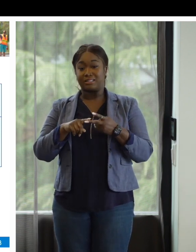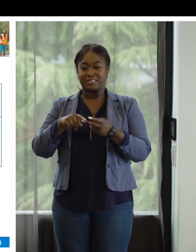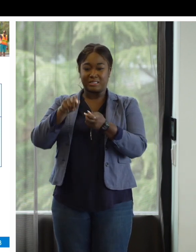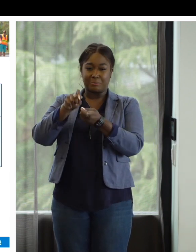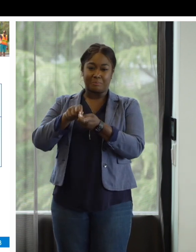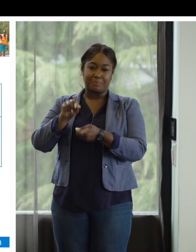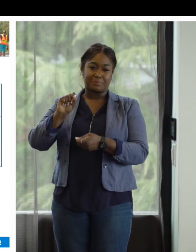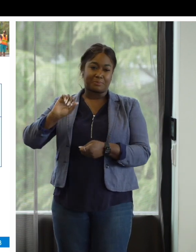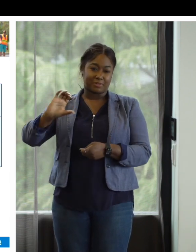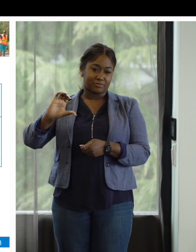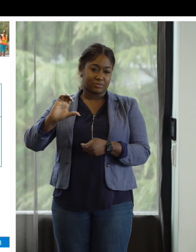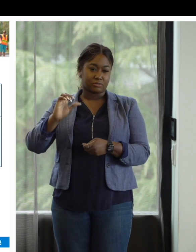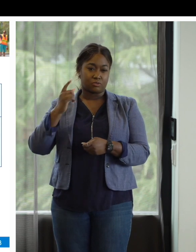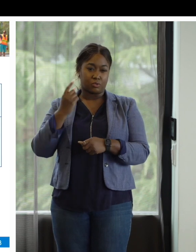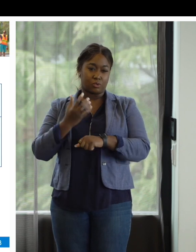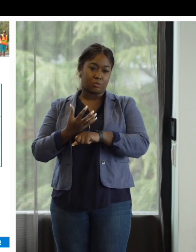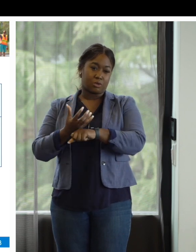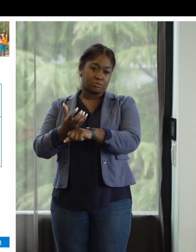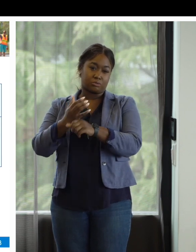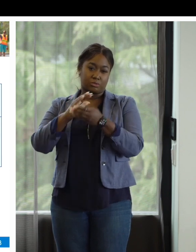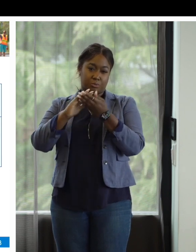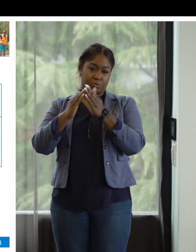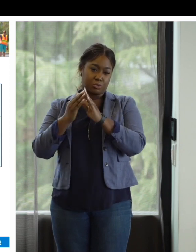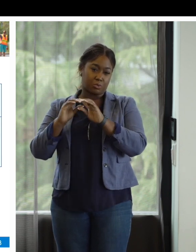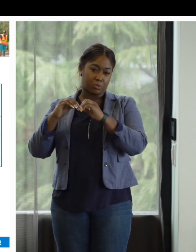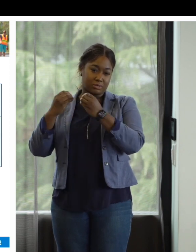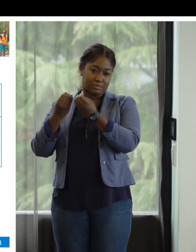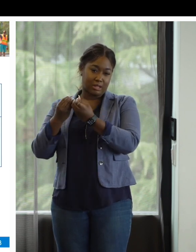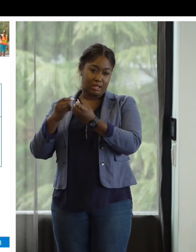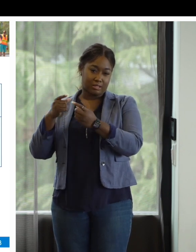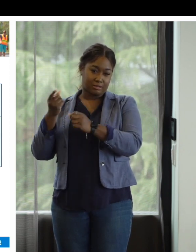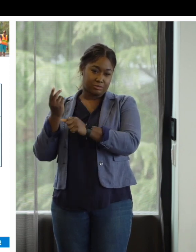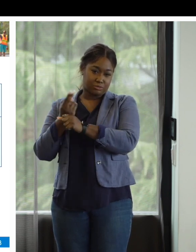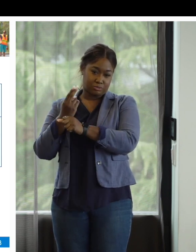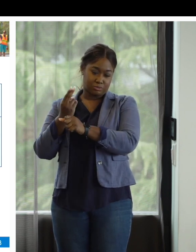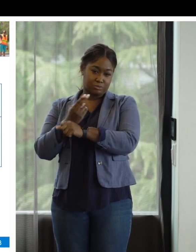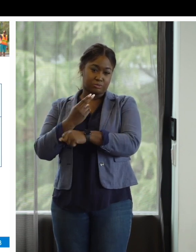grassroots and community organizations at that were put out that were open